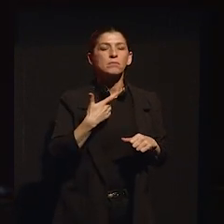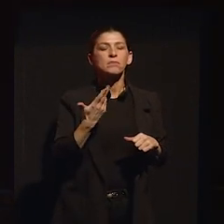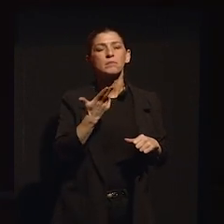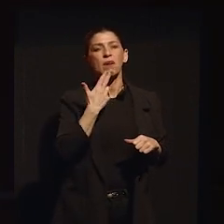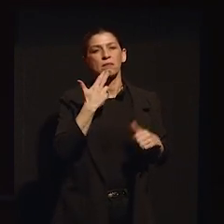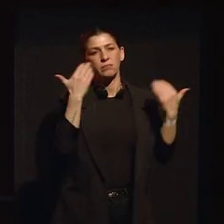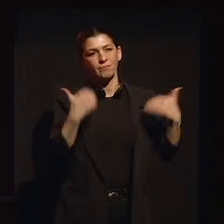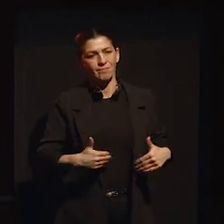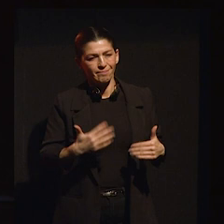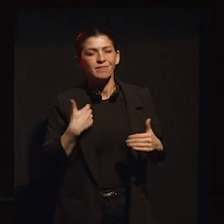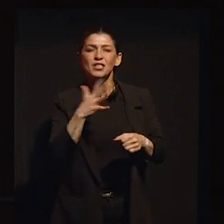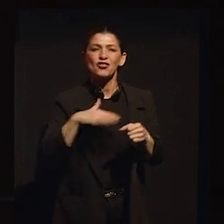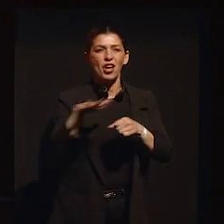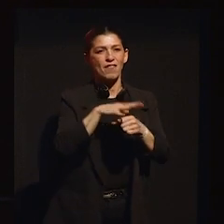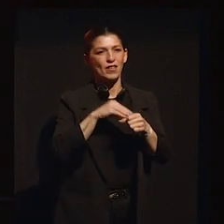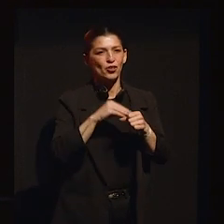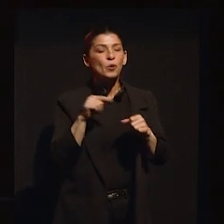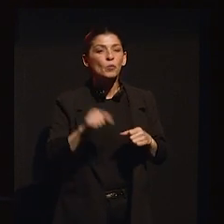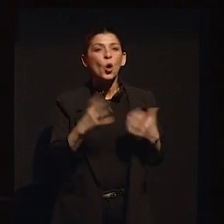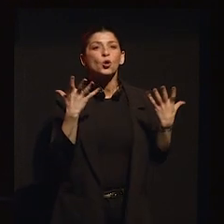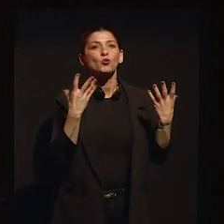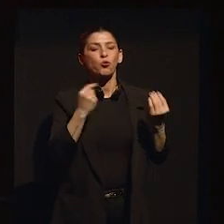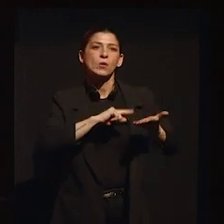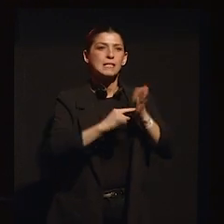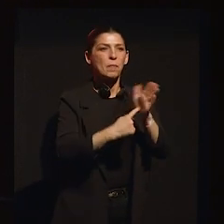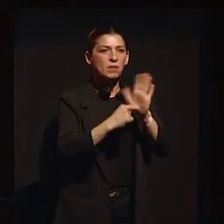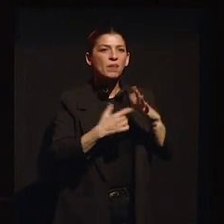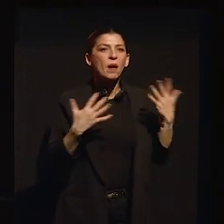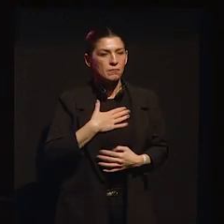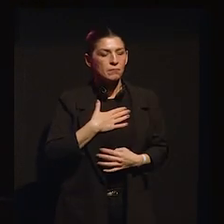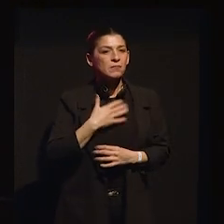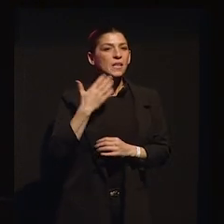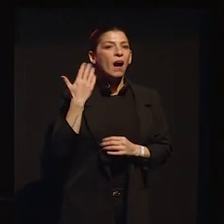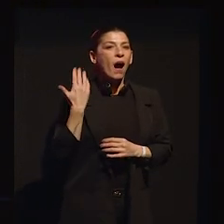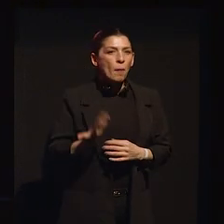These are very nice titles but I don’t have a license in any of them. The only license I have is in communication.